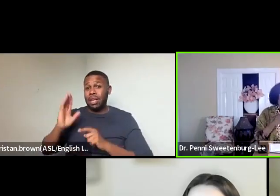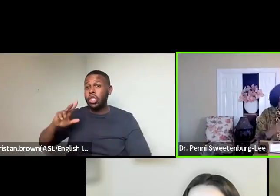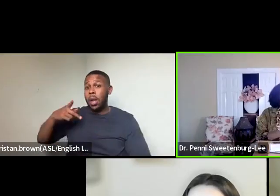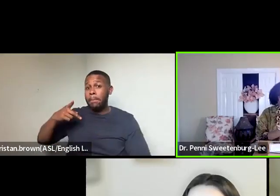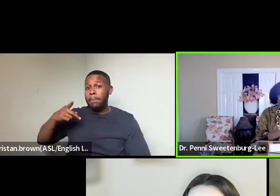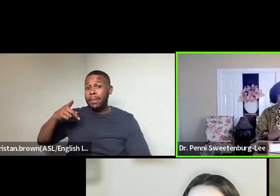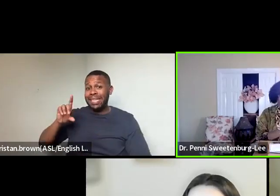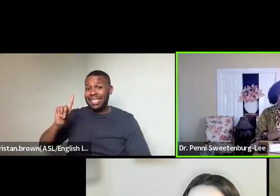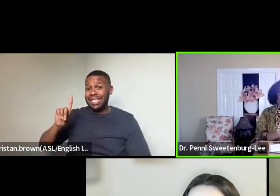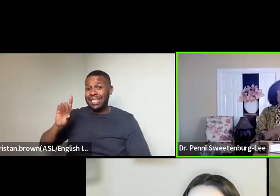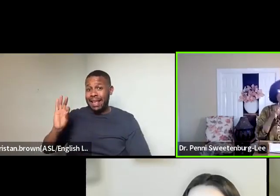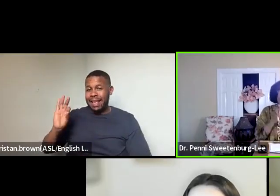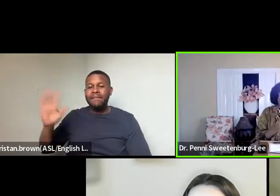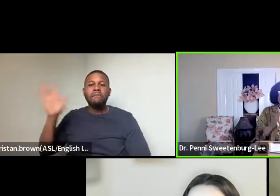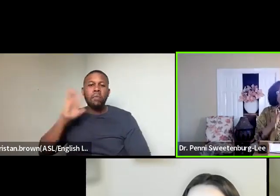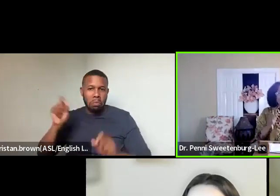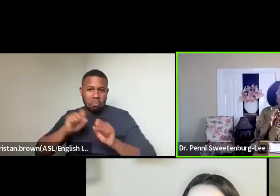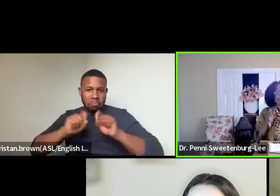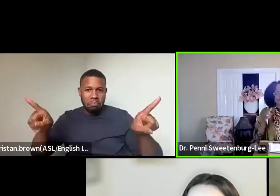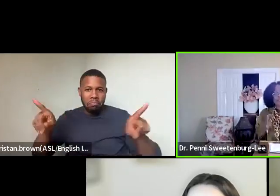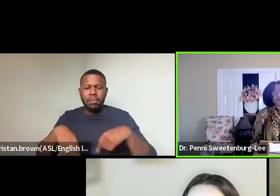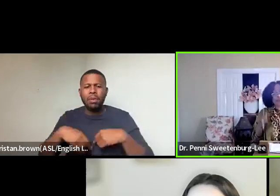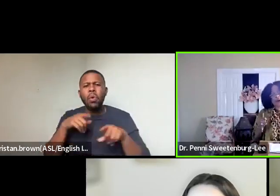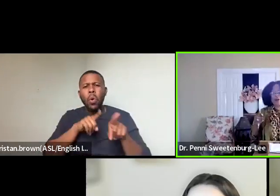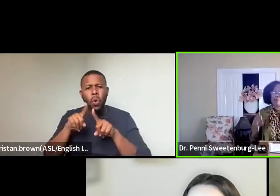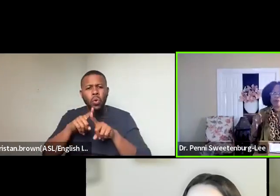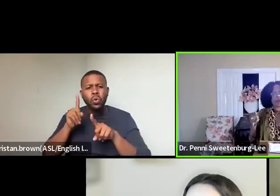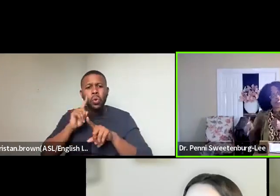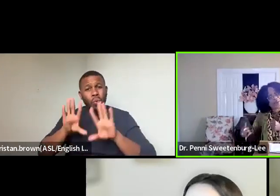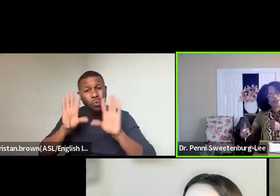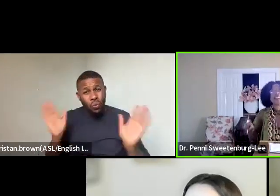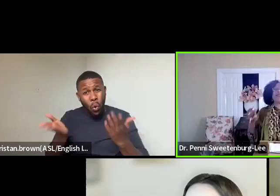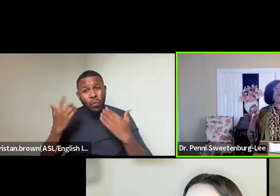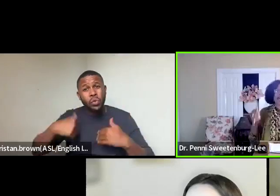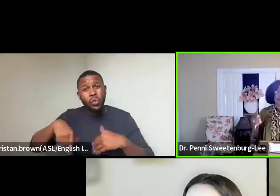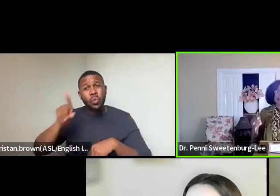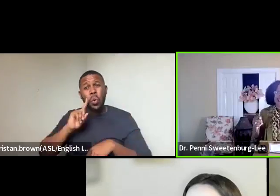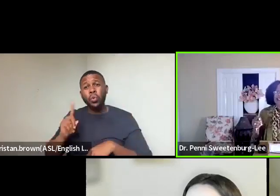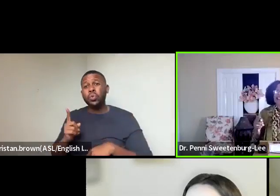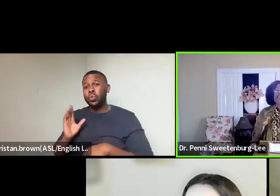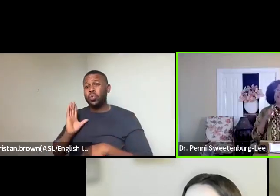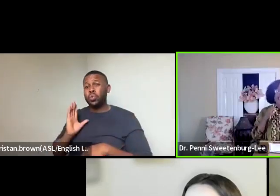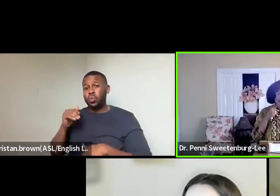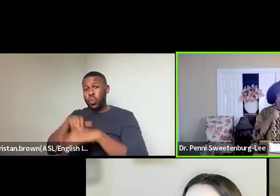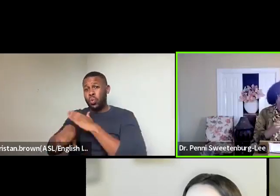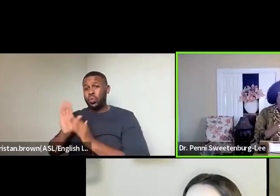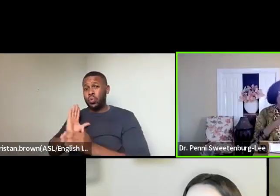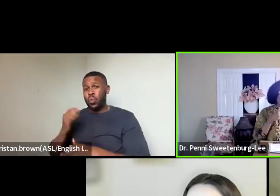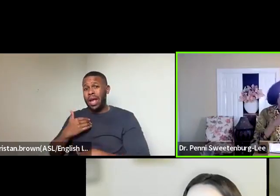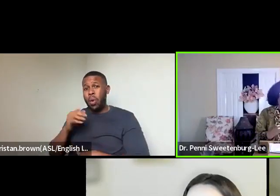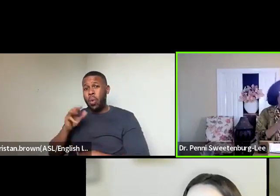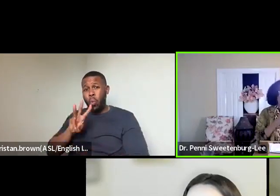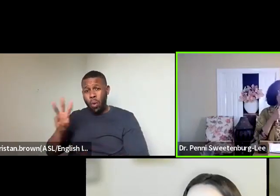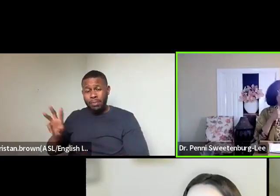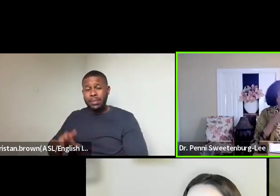have given to you. So please rest assured that we will share our recording today. We will